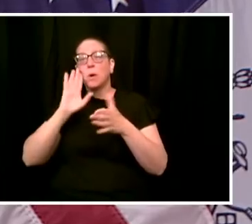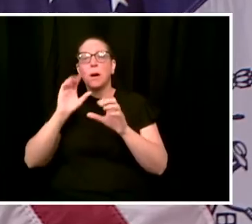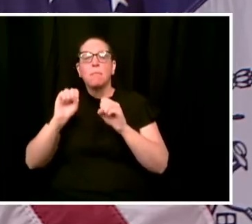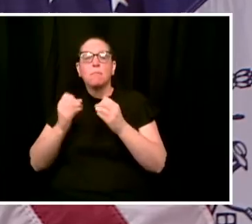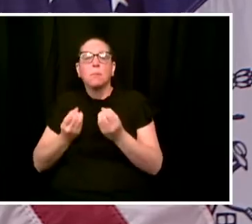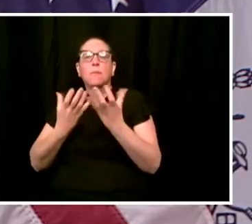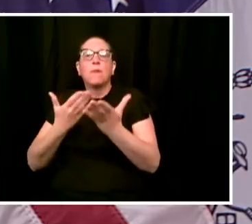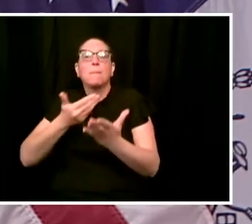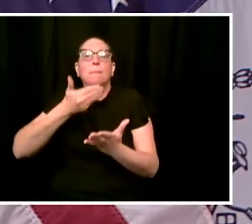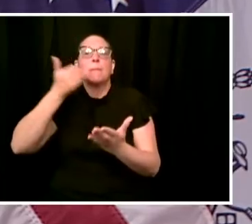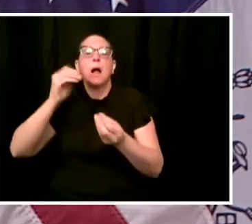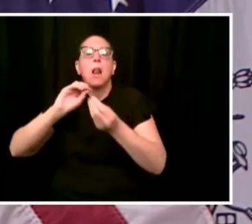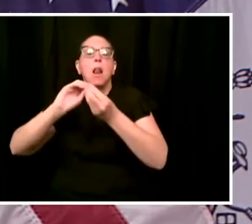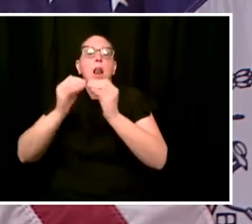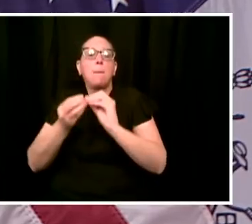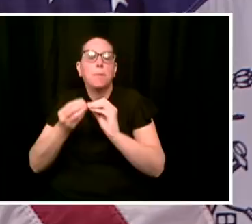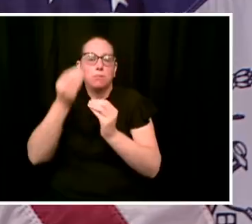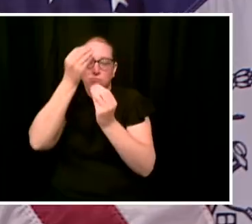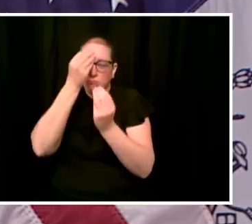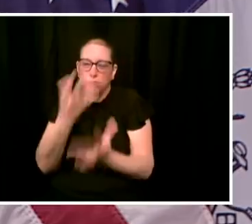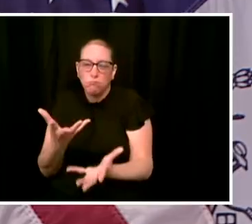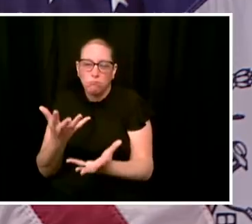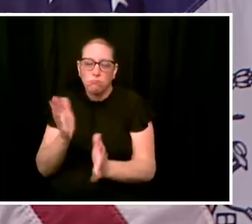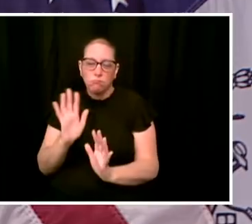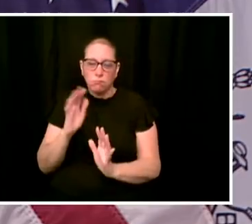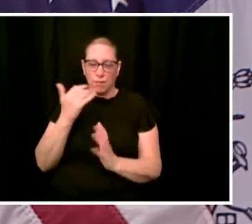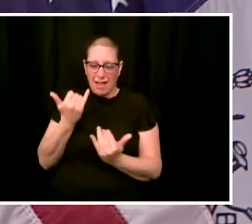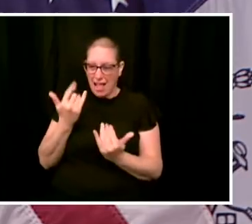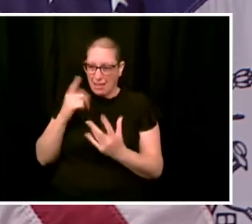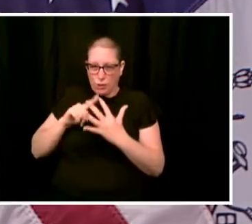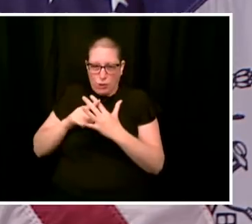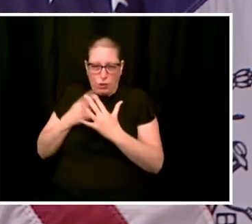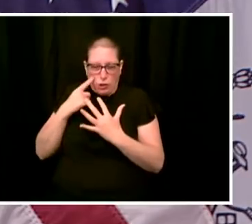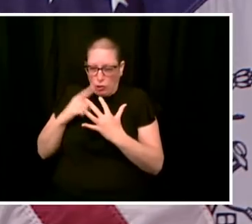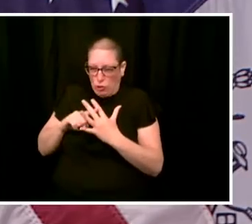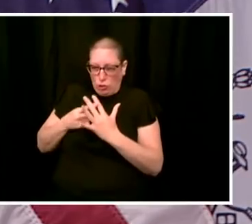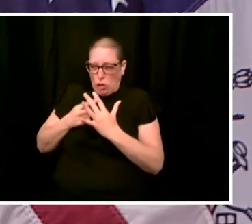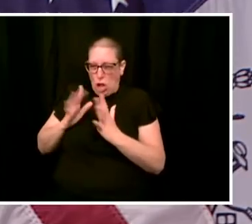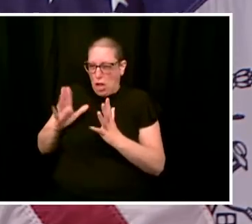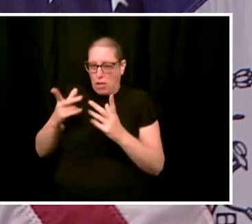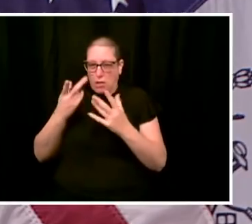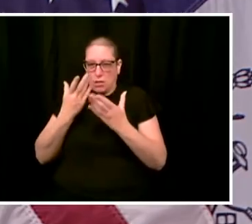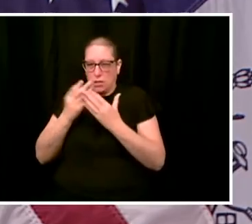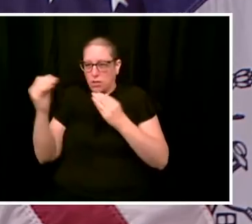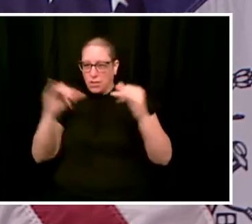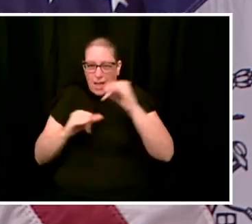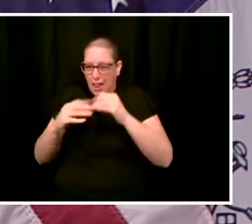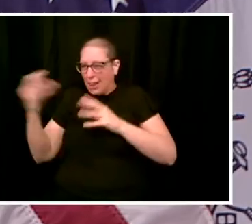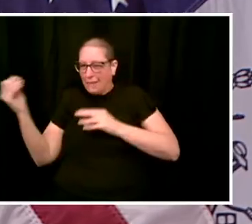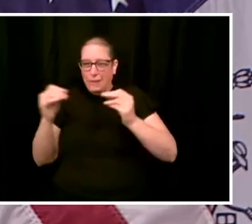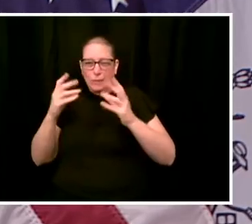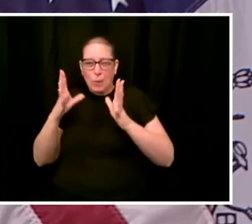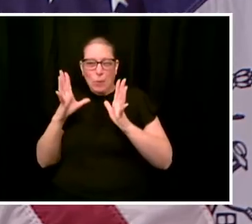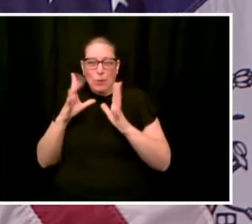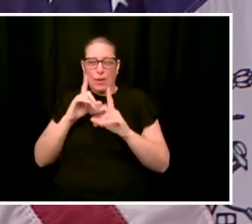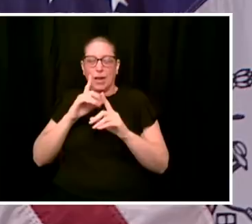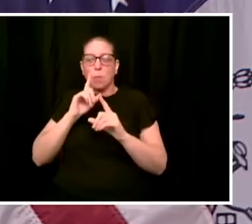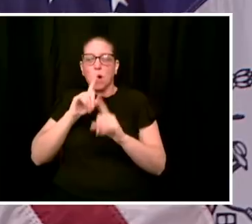WILL BE A GREATER